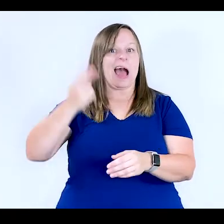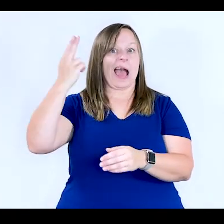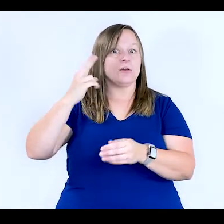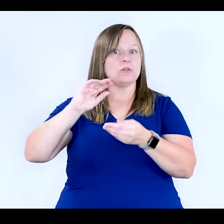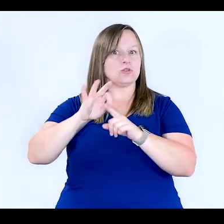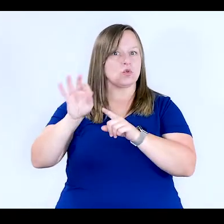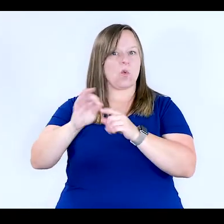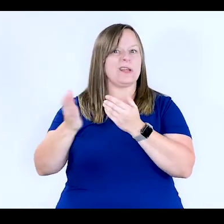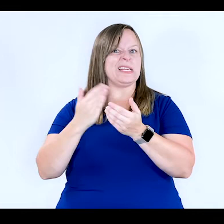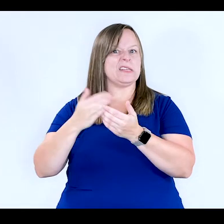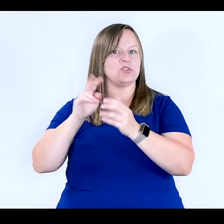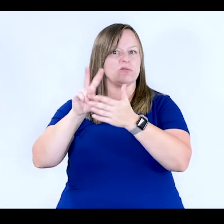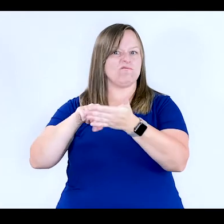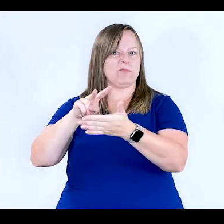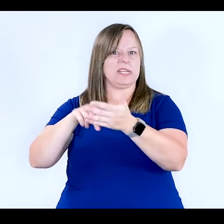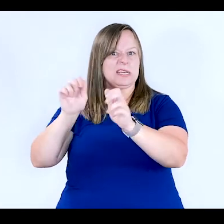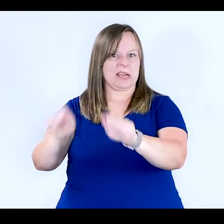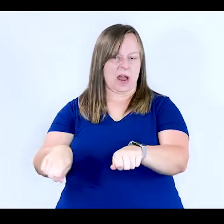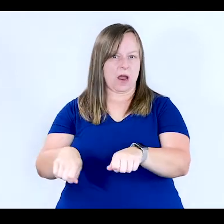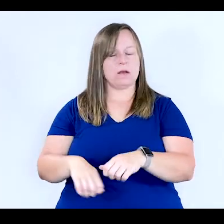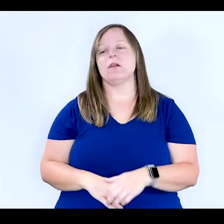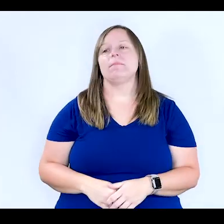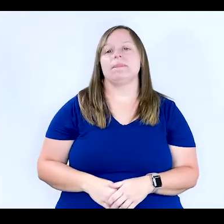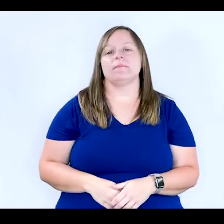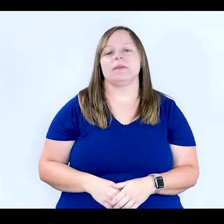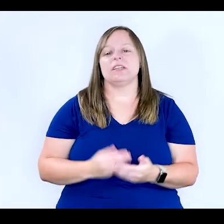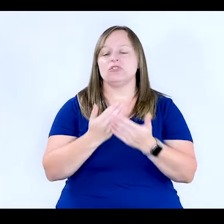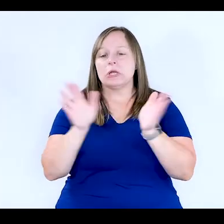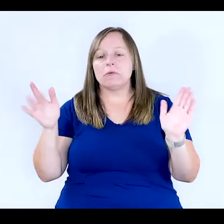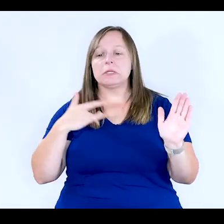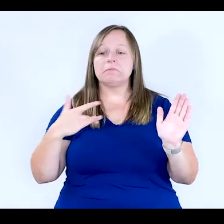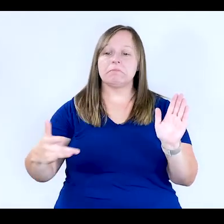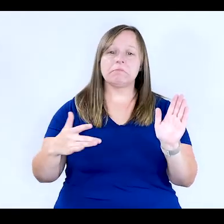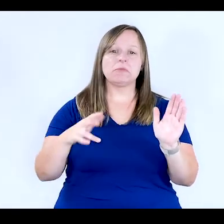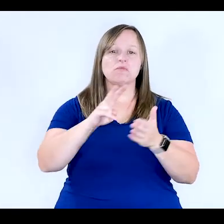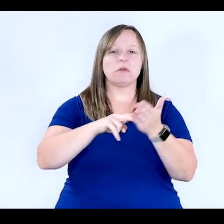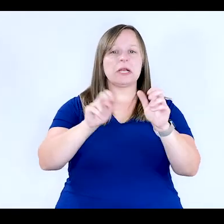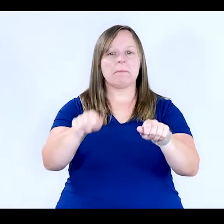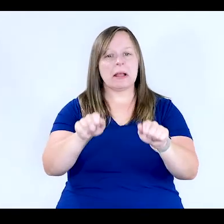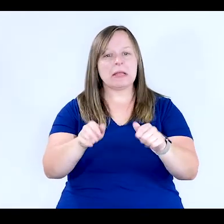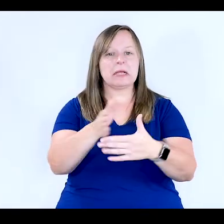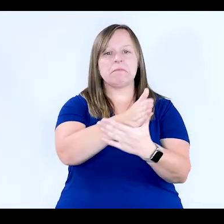higher the score, the easier it is for someone to read. Generally readability on